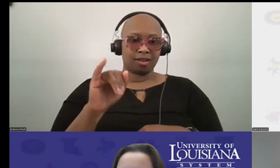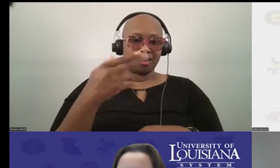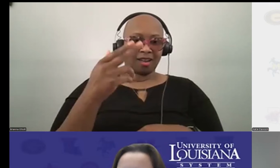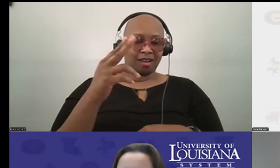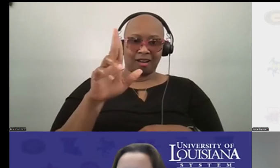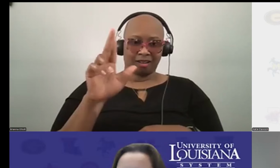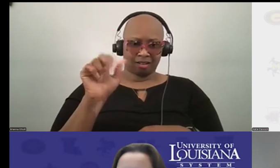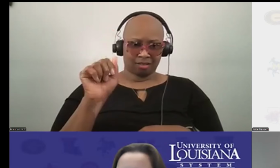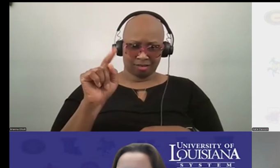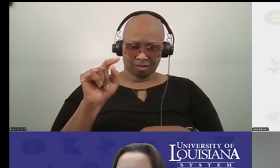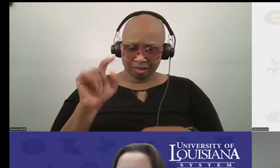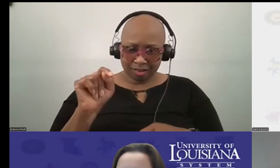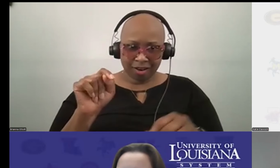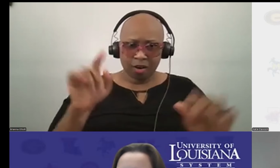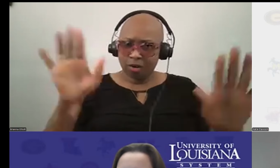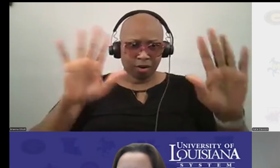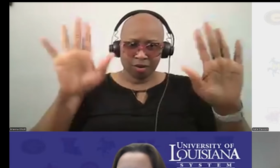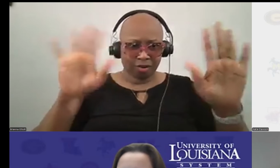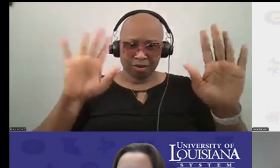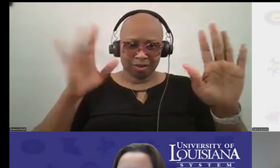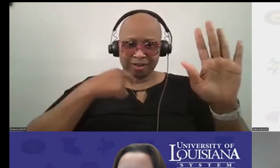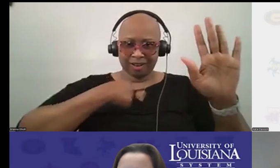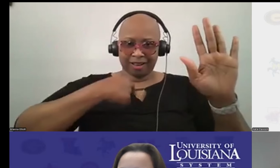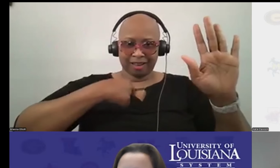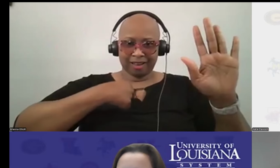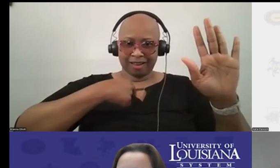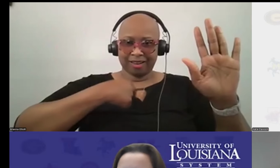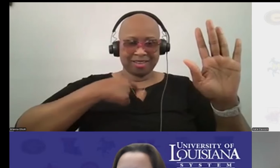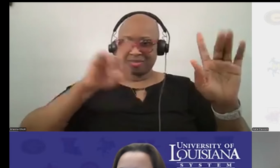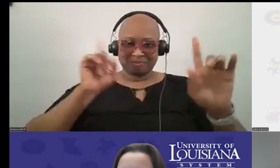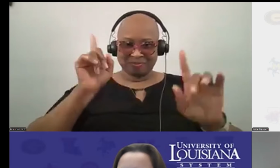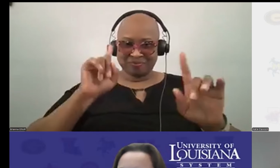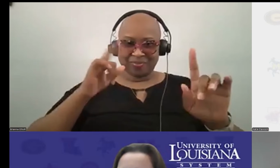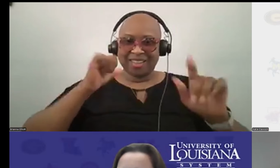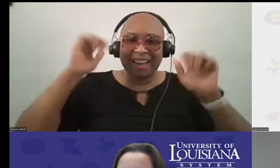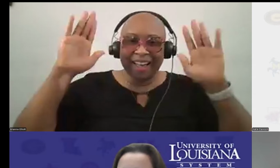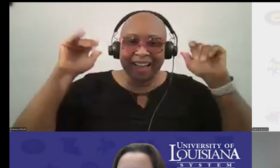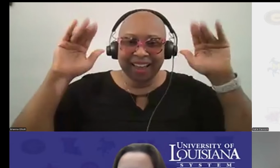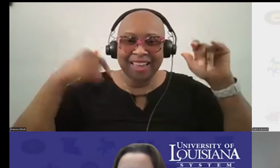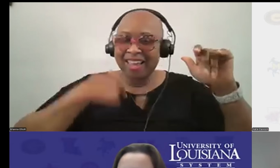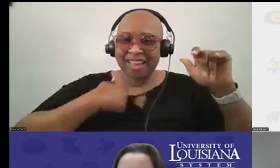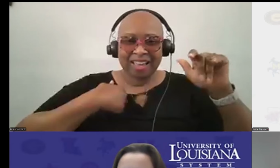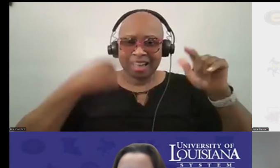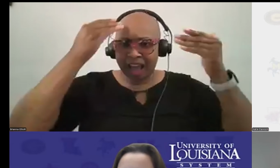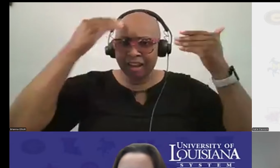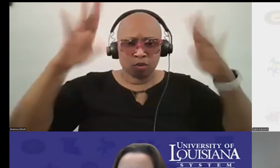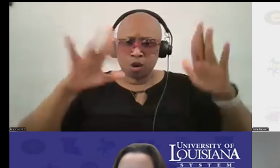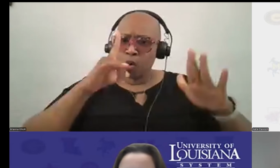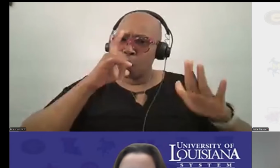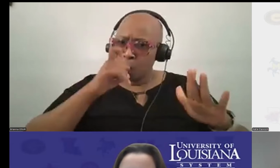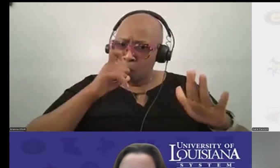This has been an incredible resource and we are really grateful to have her.